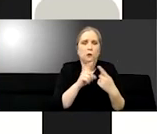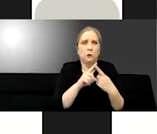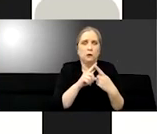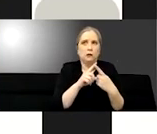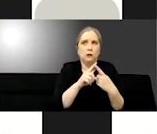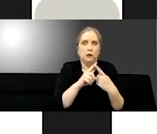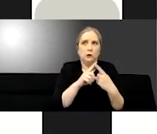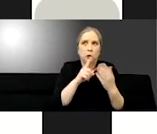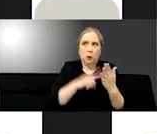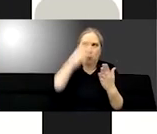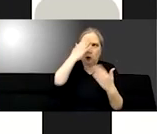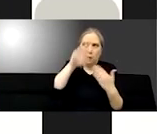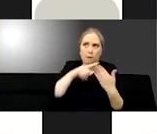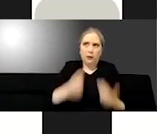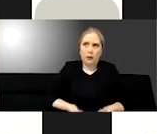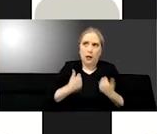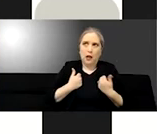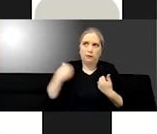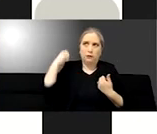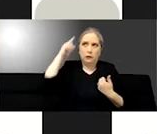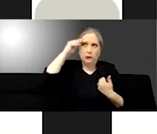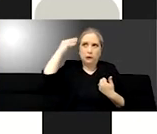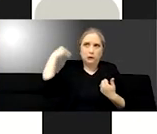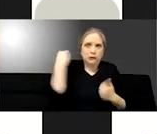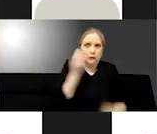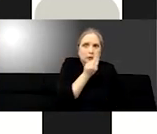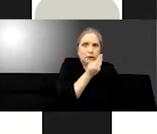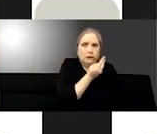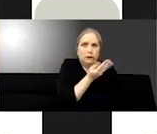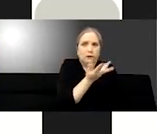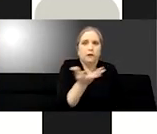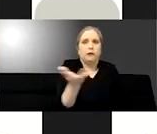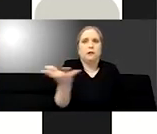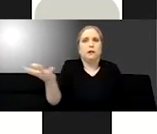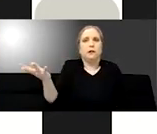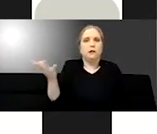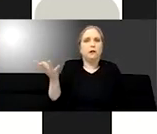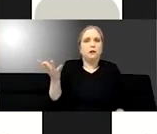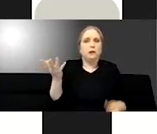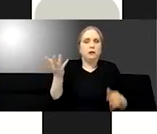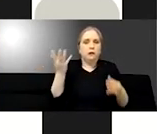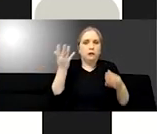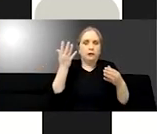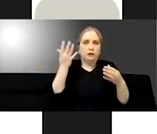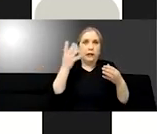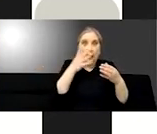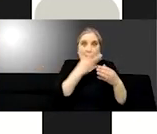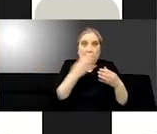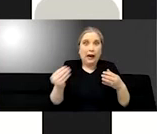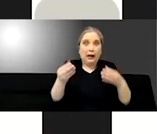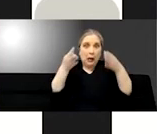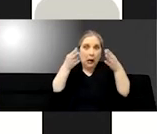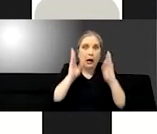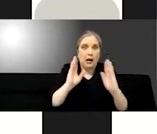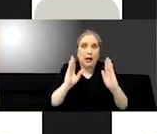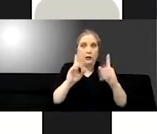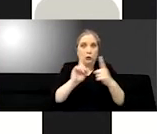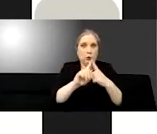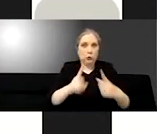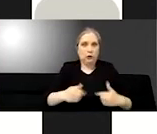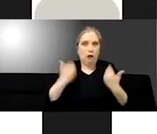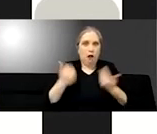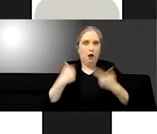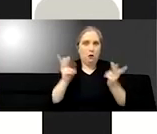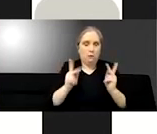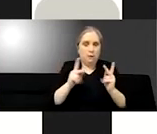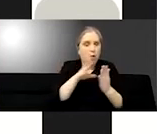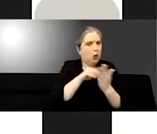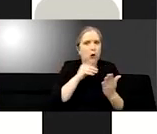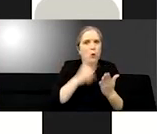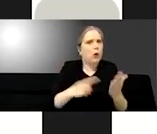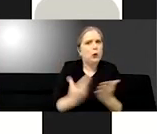So, I think it's important for us really to take what we know about our lives, to share that information, but also to really listen to younger people and others, to learn about some of the new things that are going on, and right now, I think over the next year, there are going to be lots of new things that we're going to have to do, paying a lot of attention to.